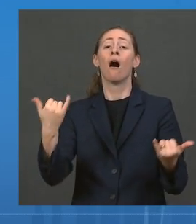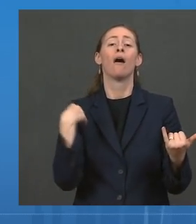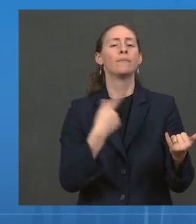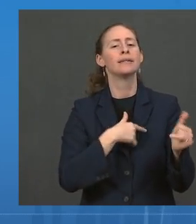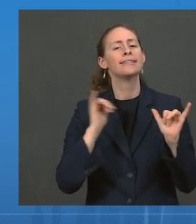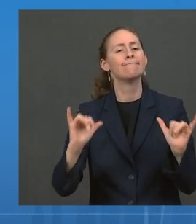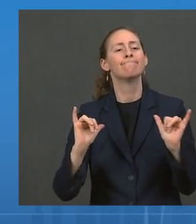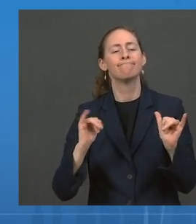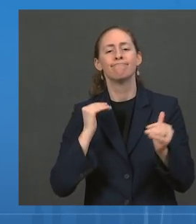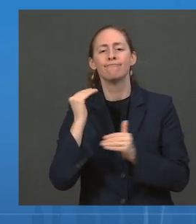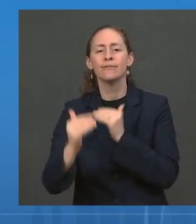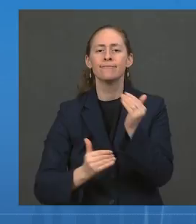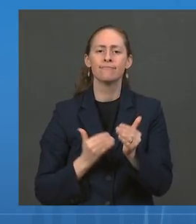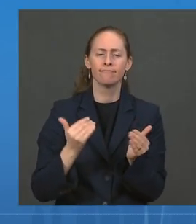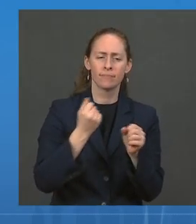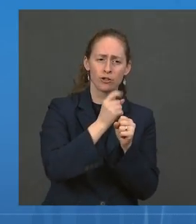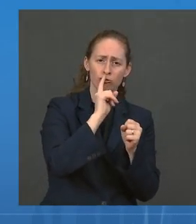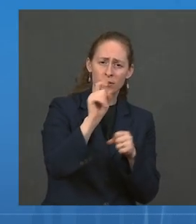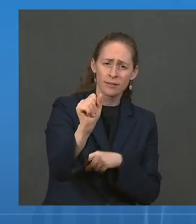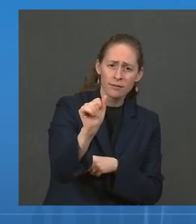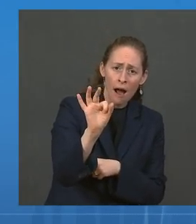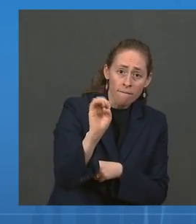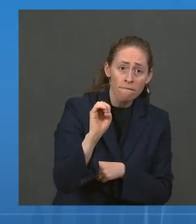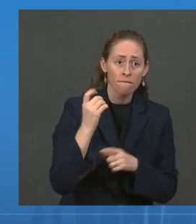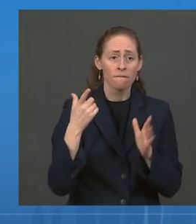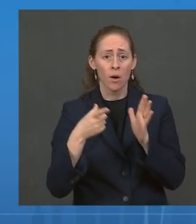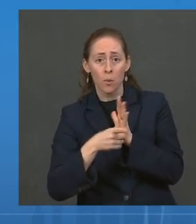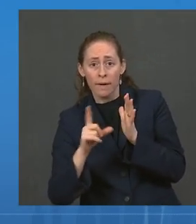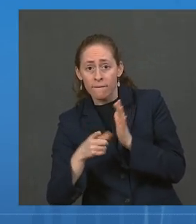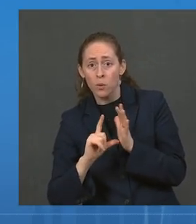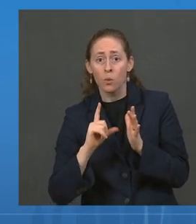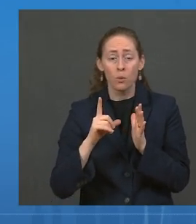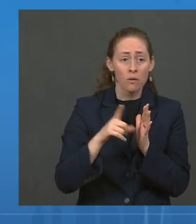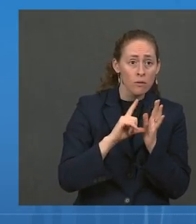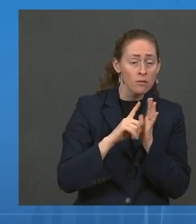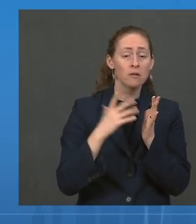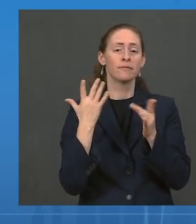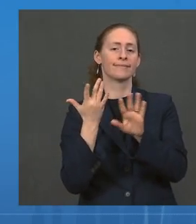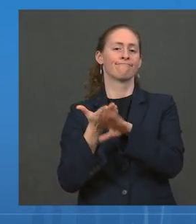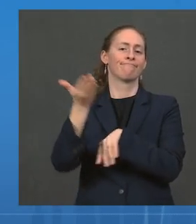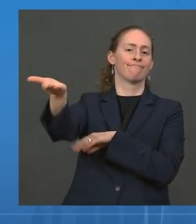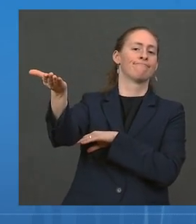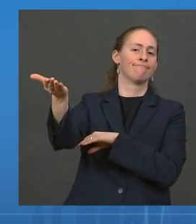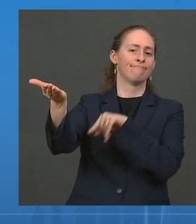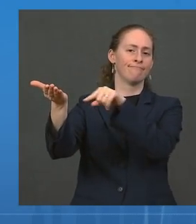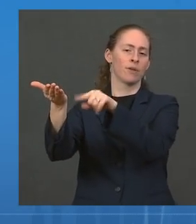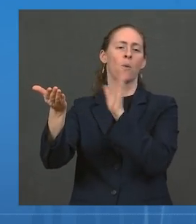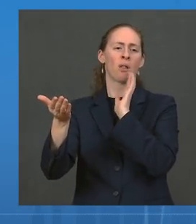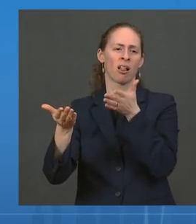and make recommendations as soon as we hear from FDA. So, we want to reinforce the importance of people